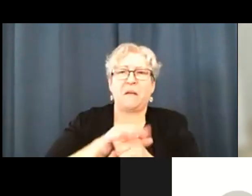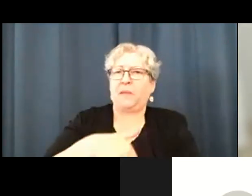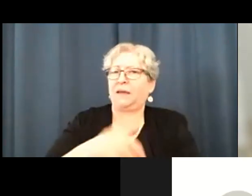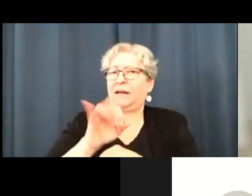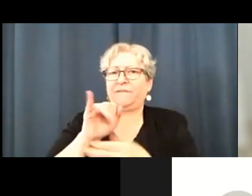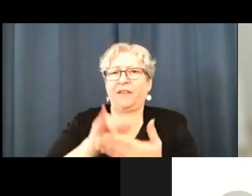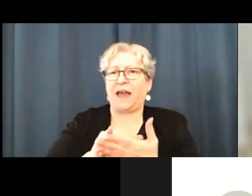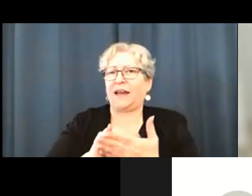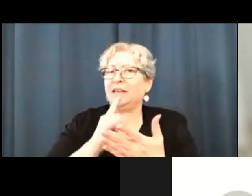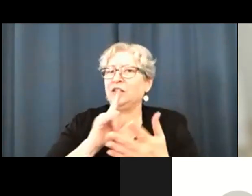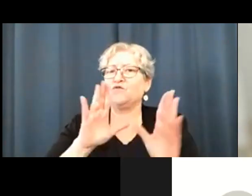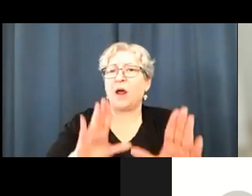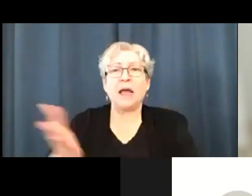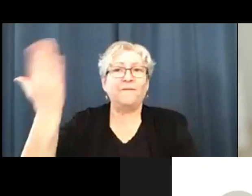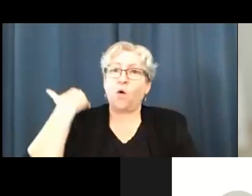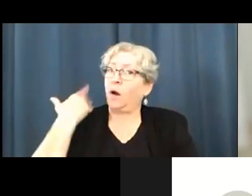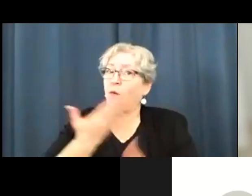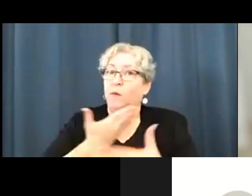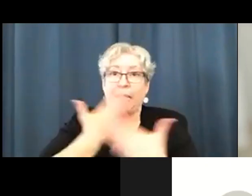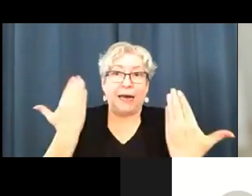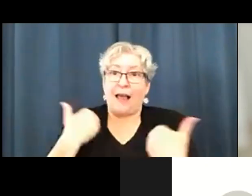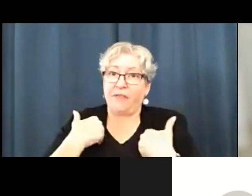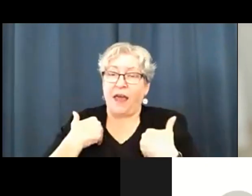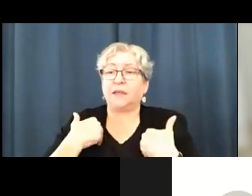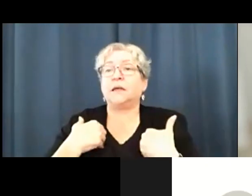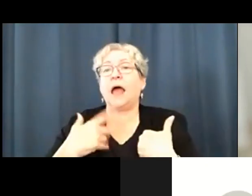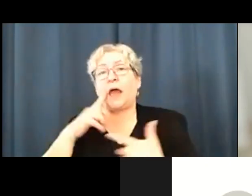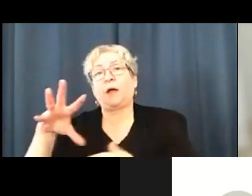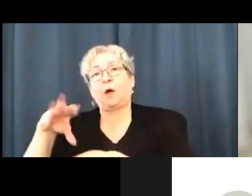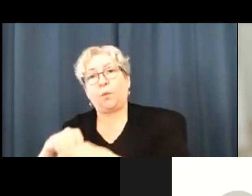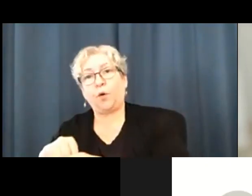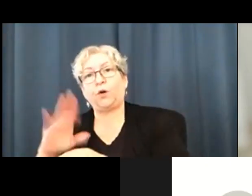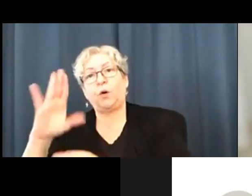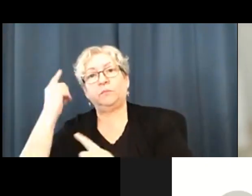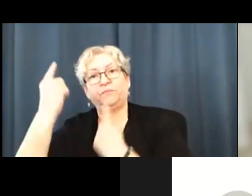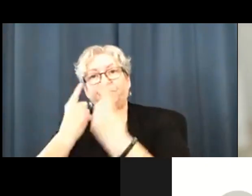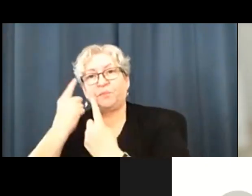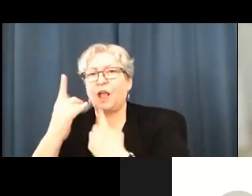It was not the case years ago and incorporate these considerations as early as possible into your processes.